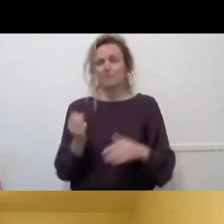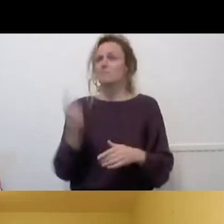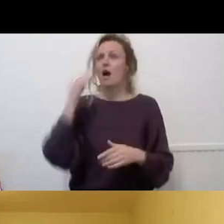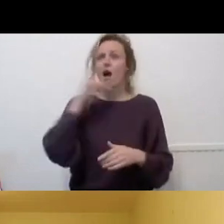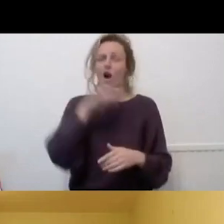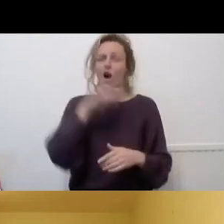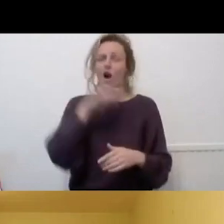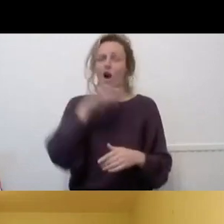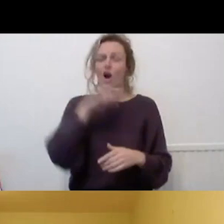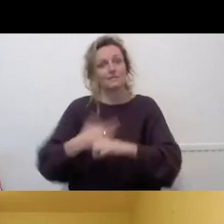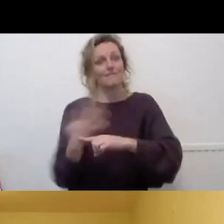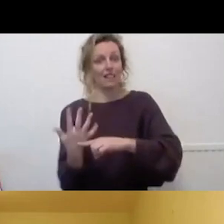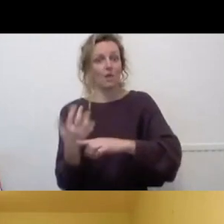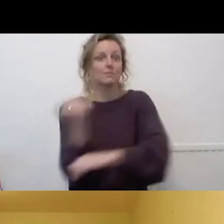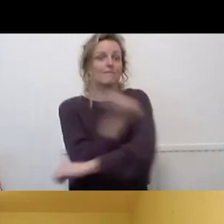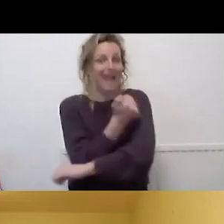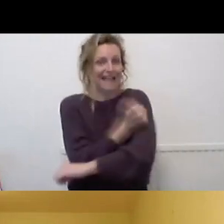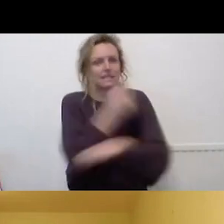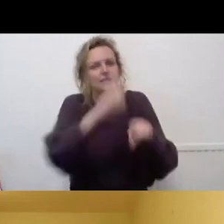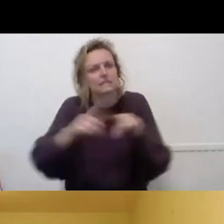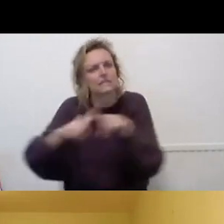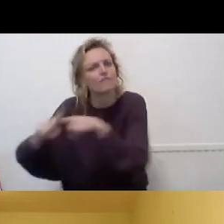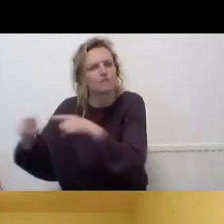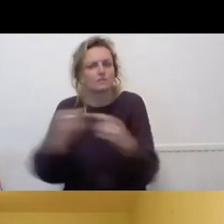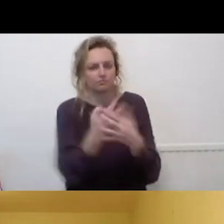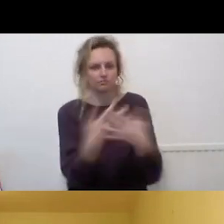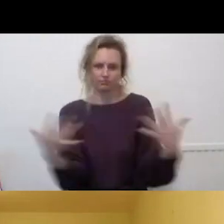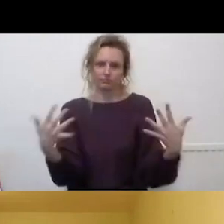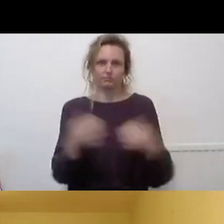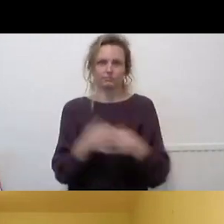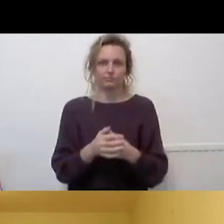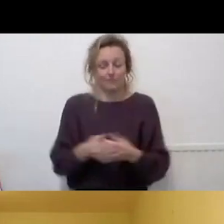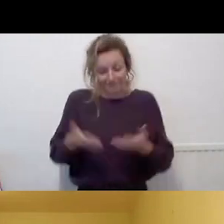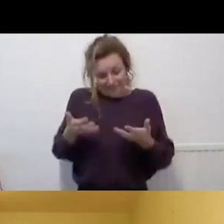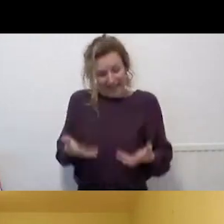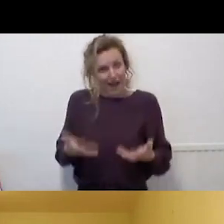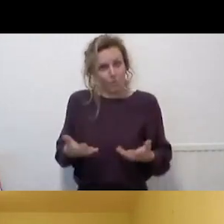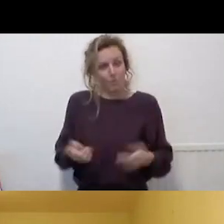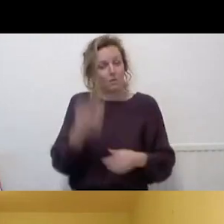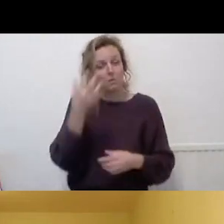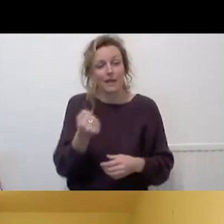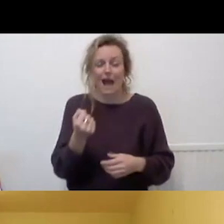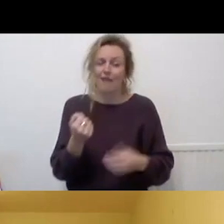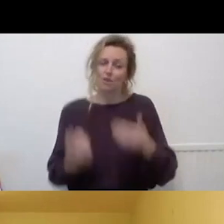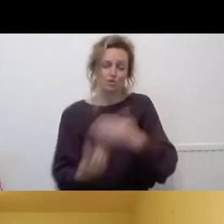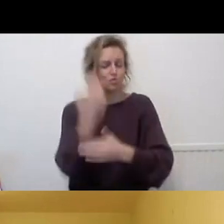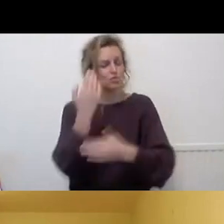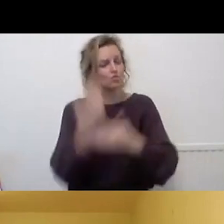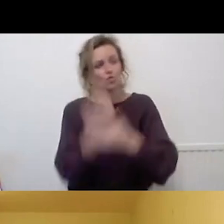has changed. We have new modern types of vaccines that are much easier to produce than previous